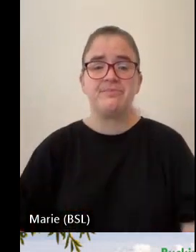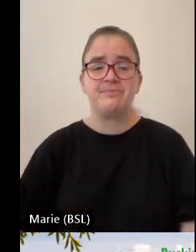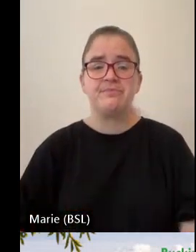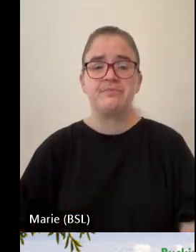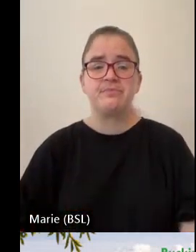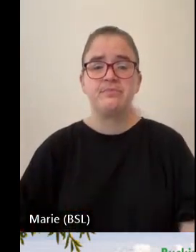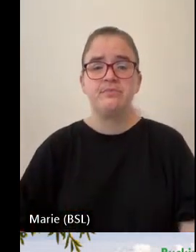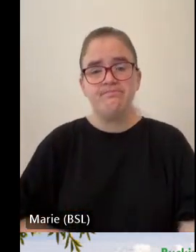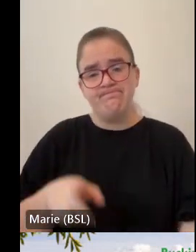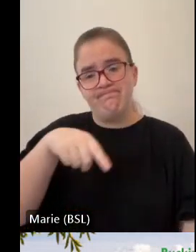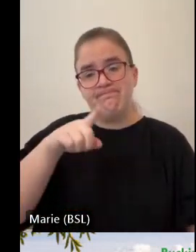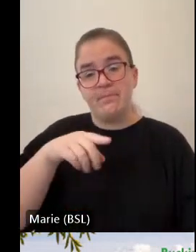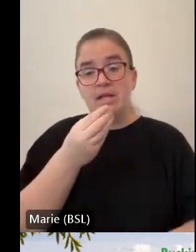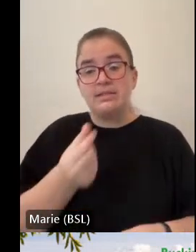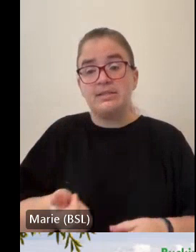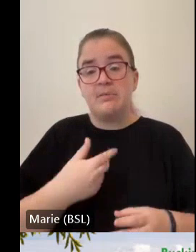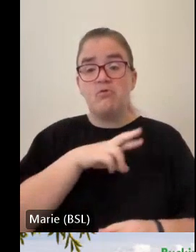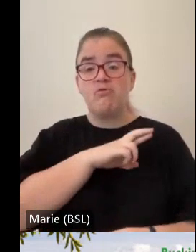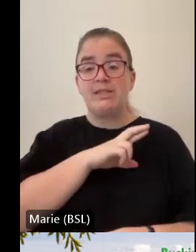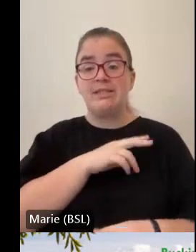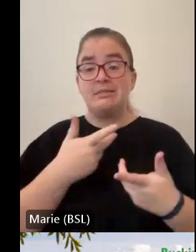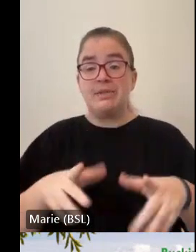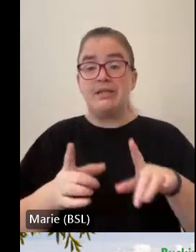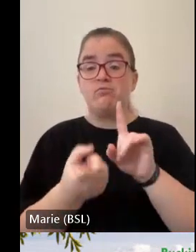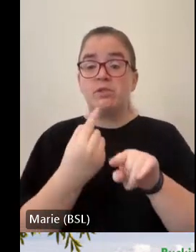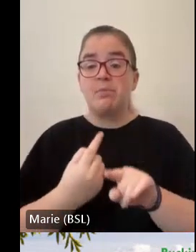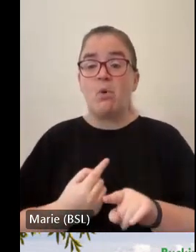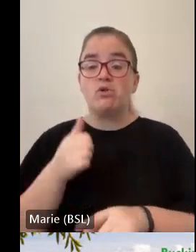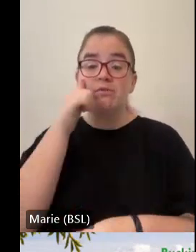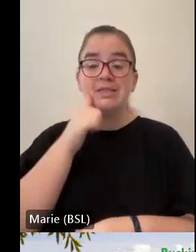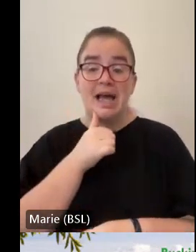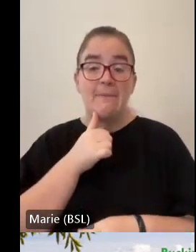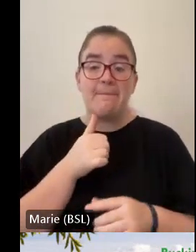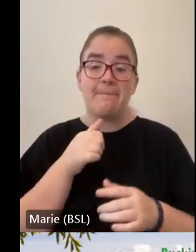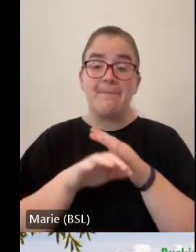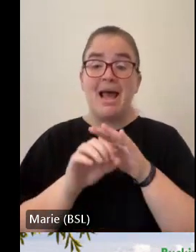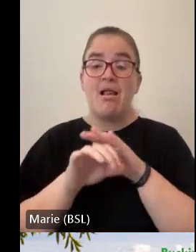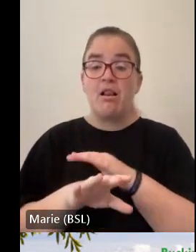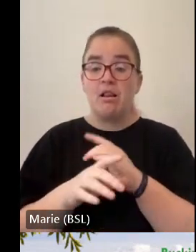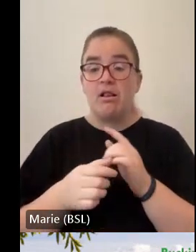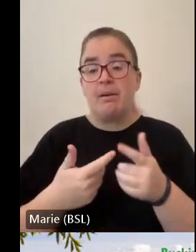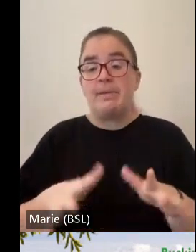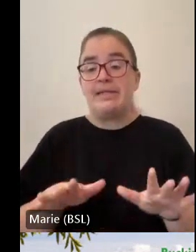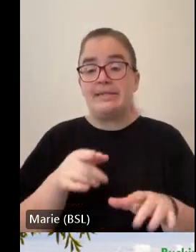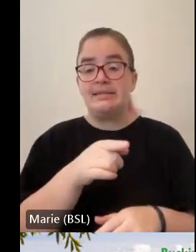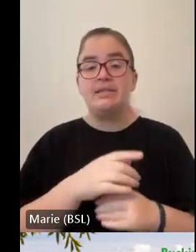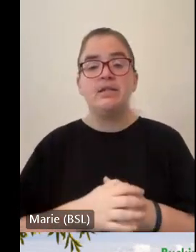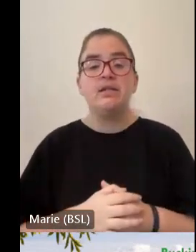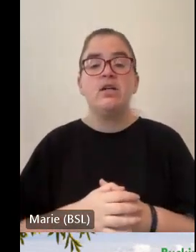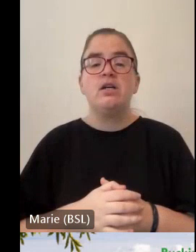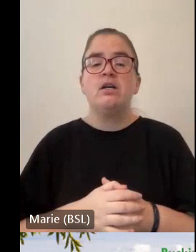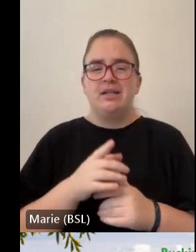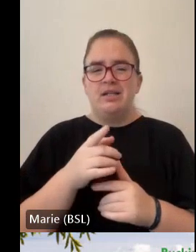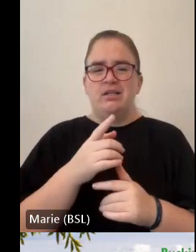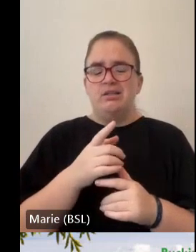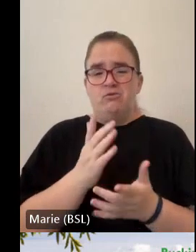So these are some of the reasons that people have told us they respond to the scam mail. You know, it's not. It's not for them.